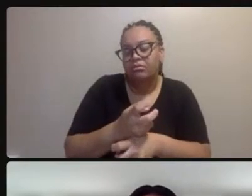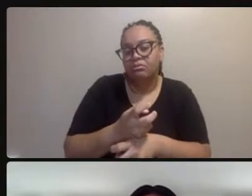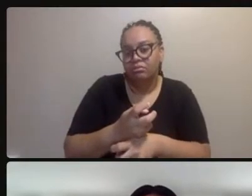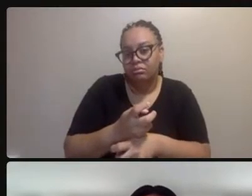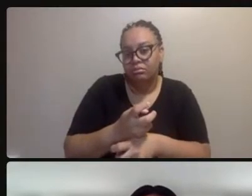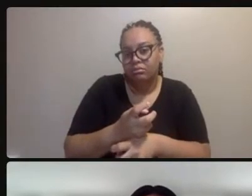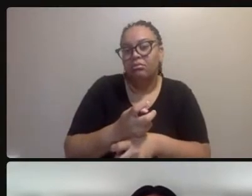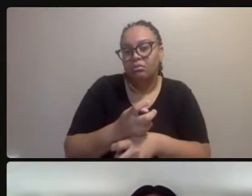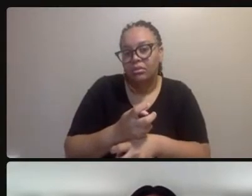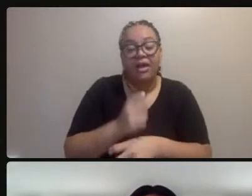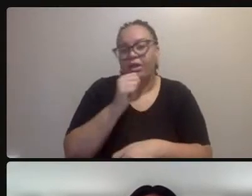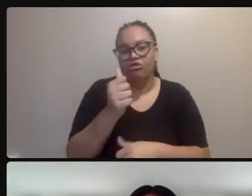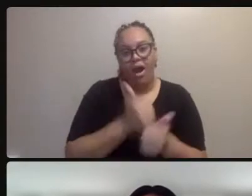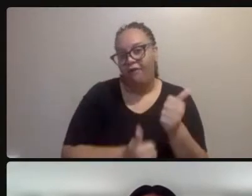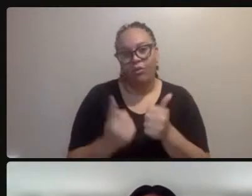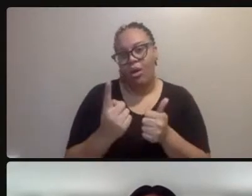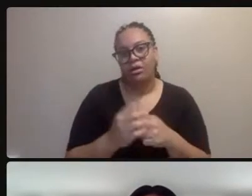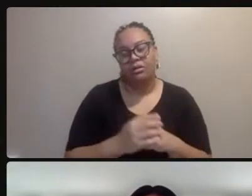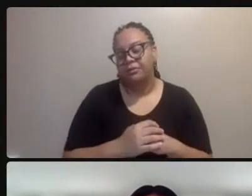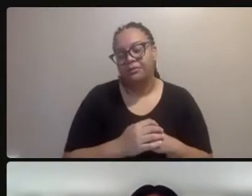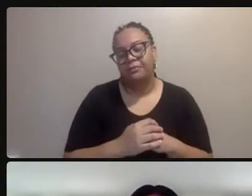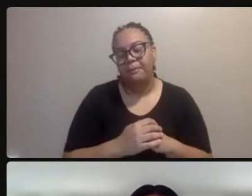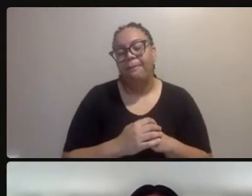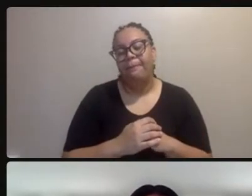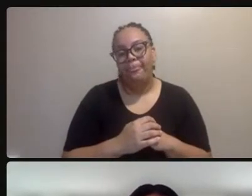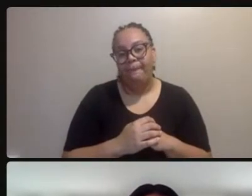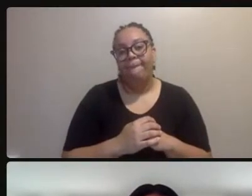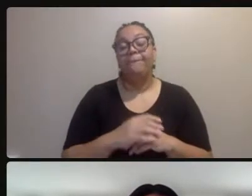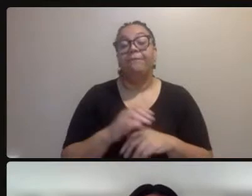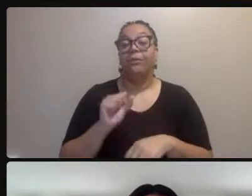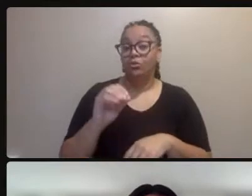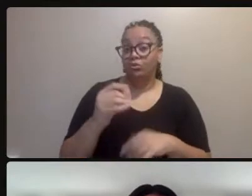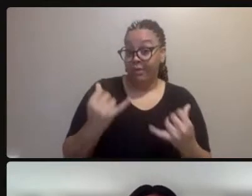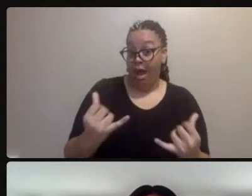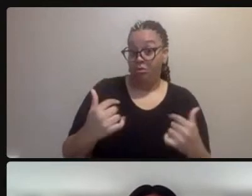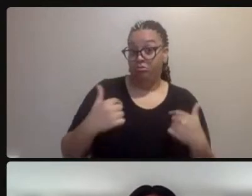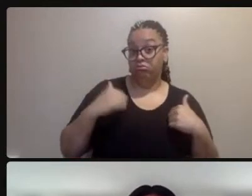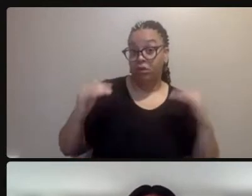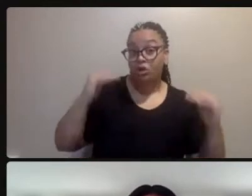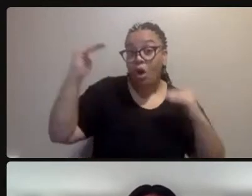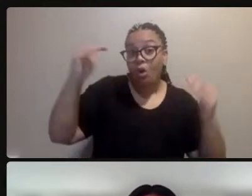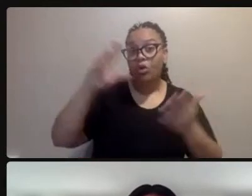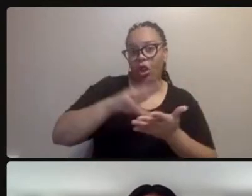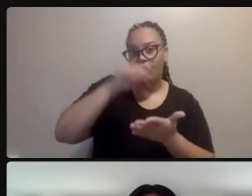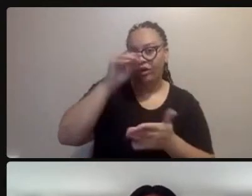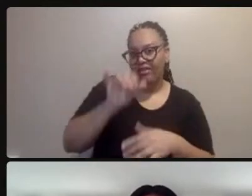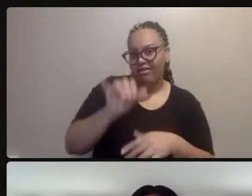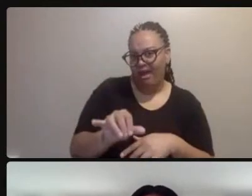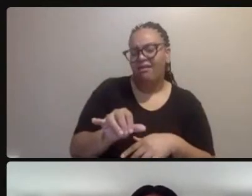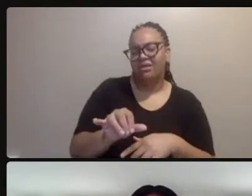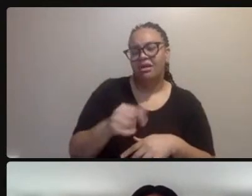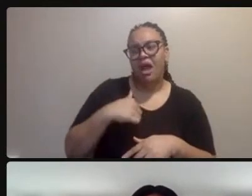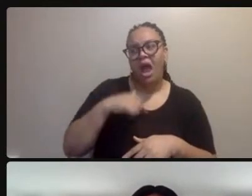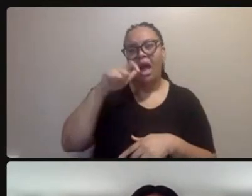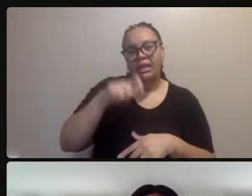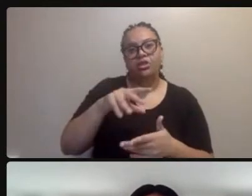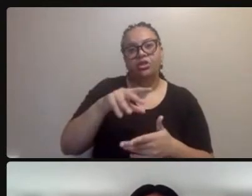FAMILIES COULD BE SUCCESSFUL. SO I WORKED HARD TO THAT ENTITY